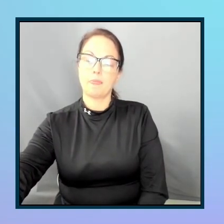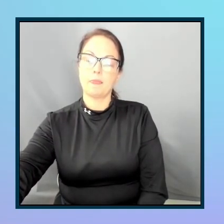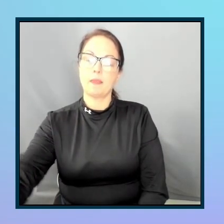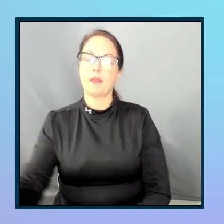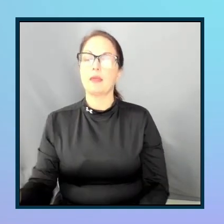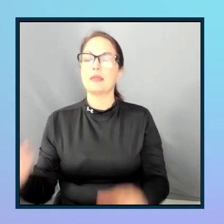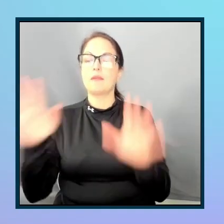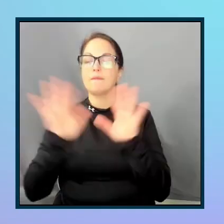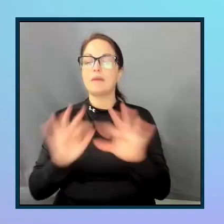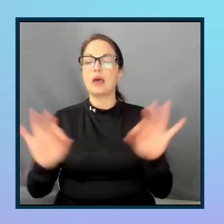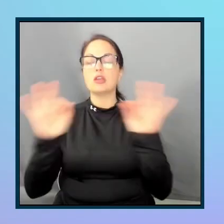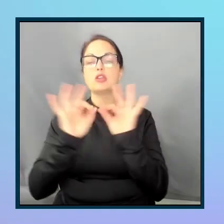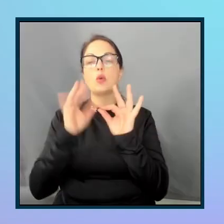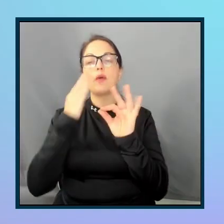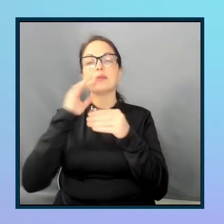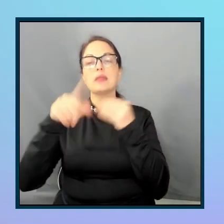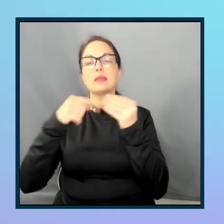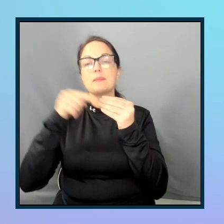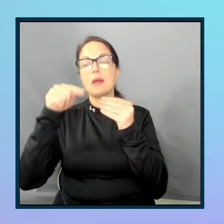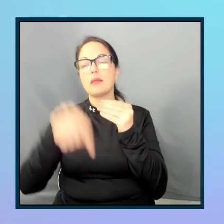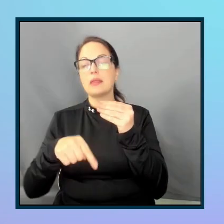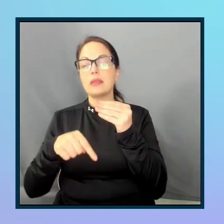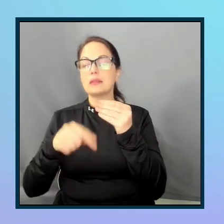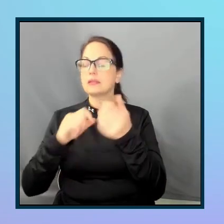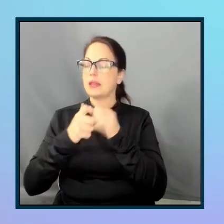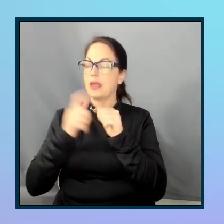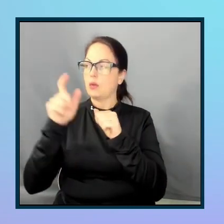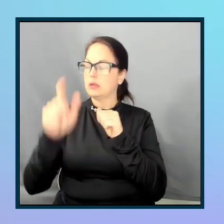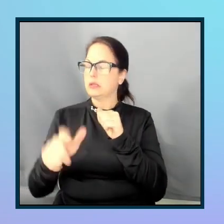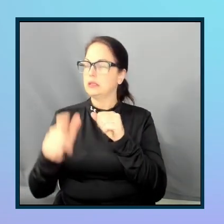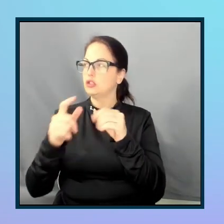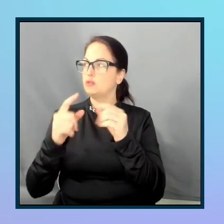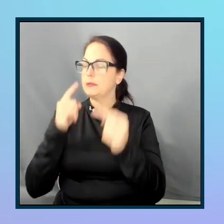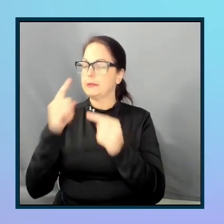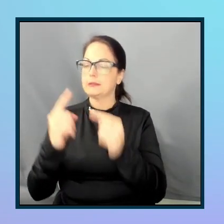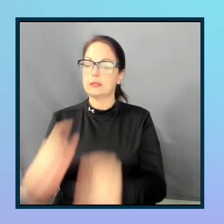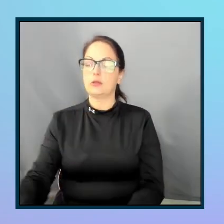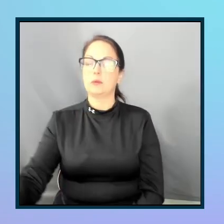And so, I don't see a lot of pushback,